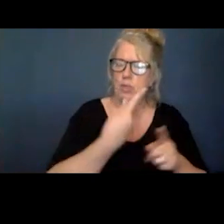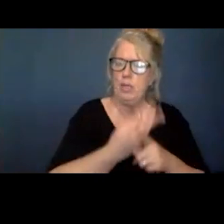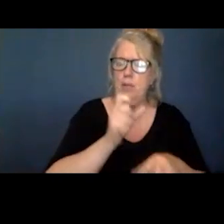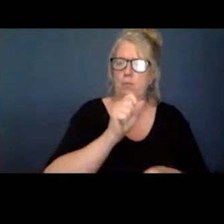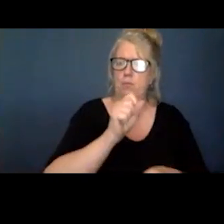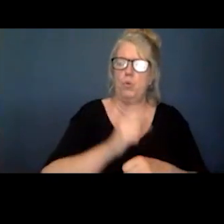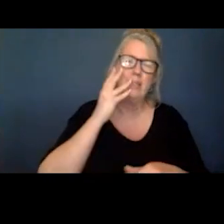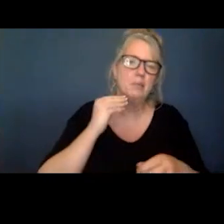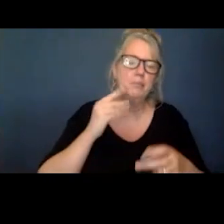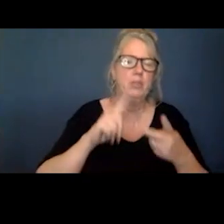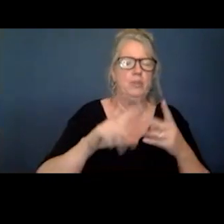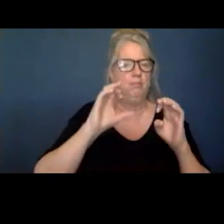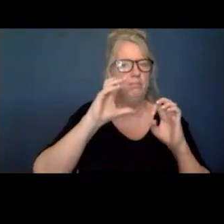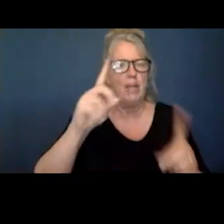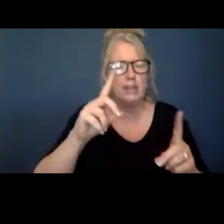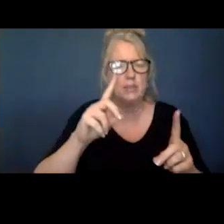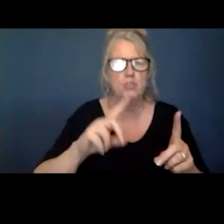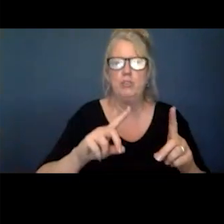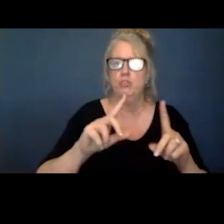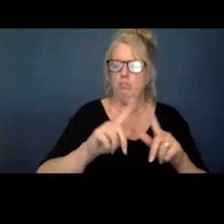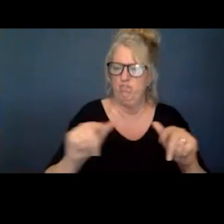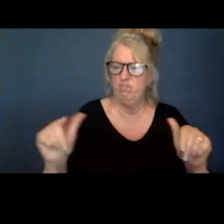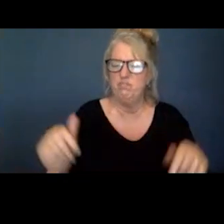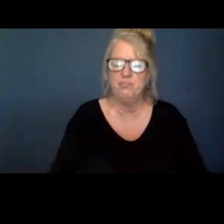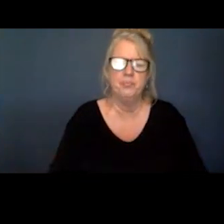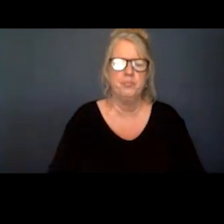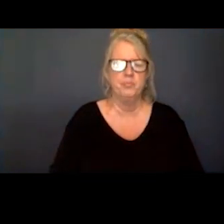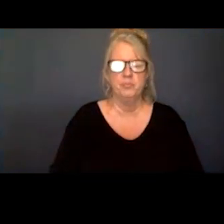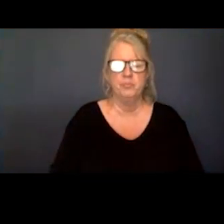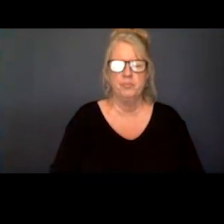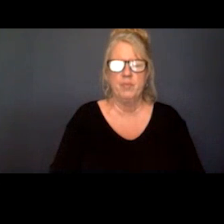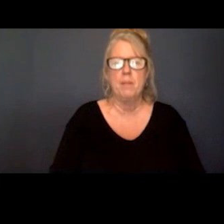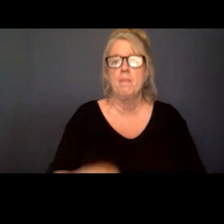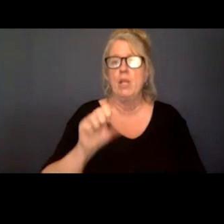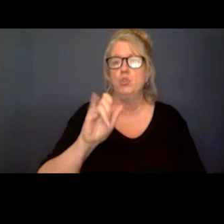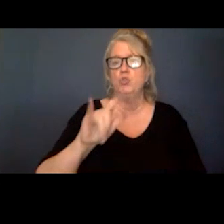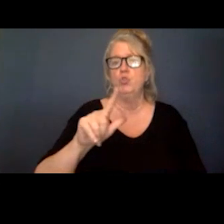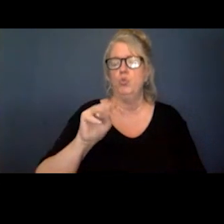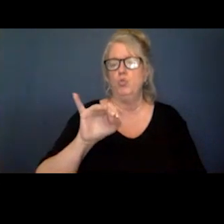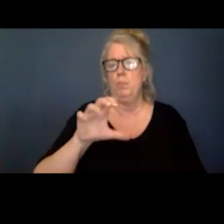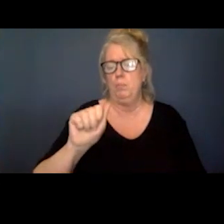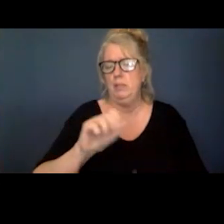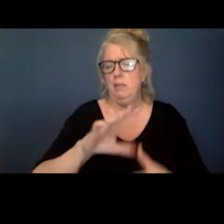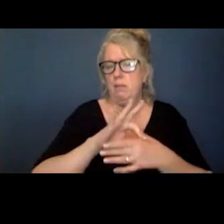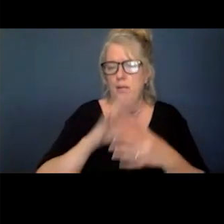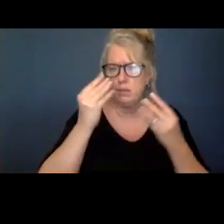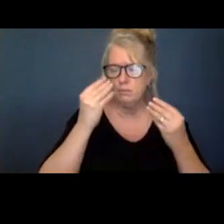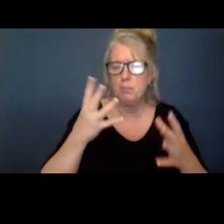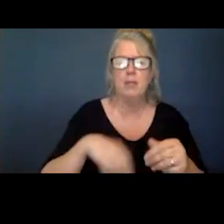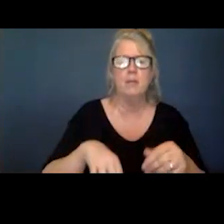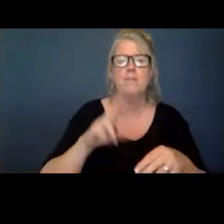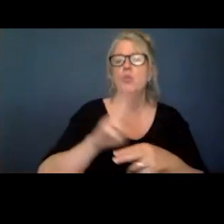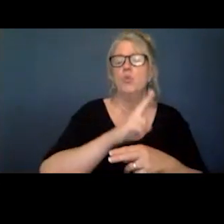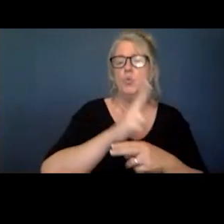education, and so on. Social media content and campaigns. The use of social media and which